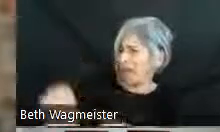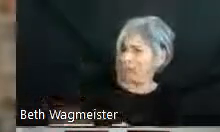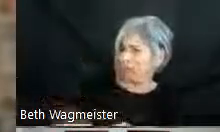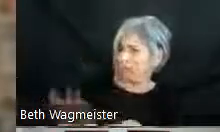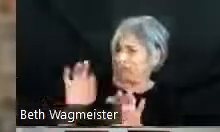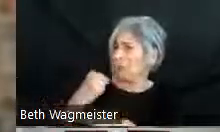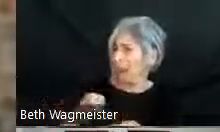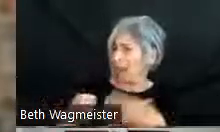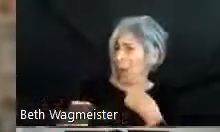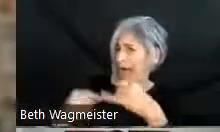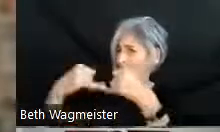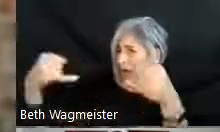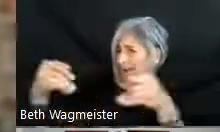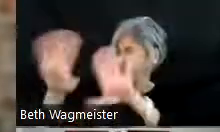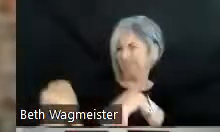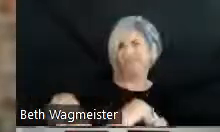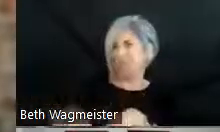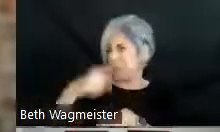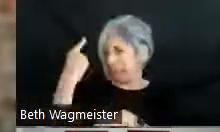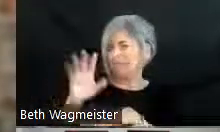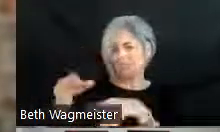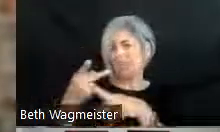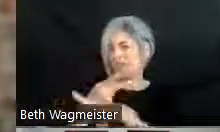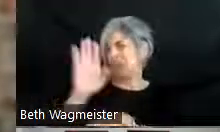the white wire and the black wire do. Just go figure it out.